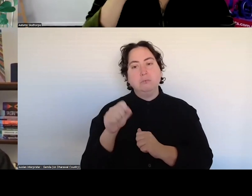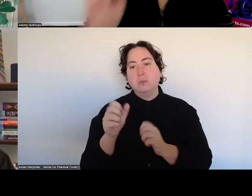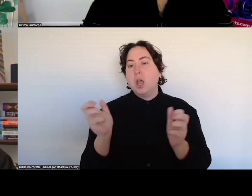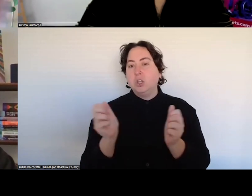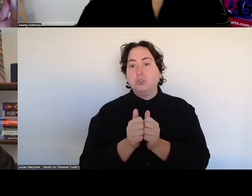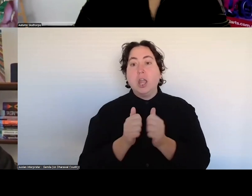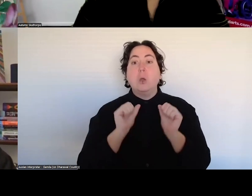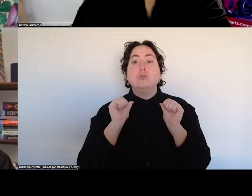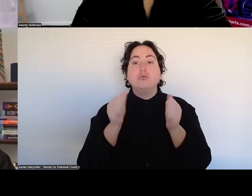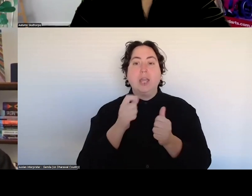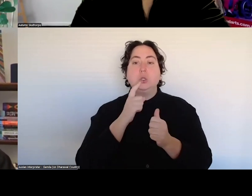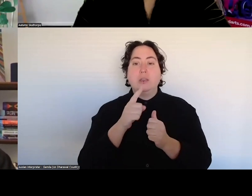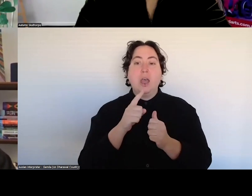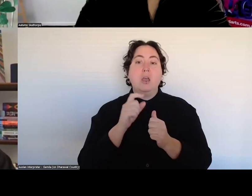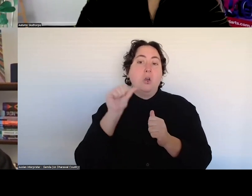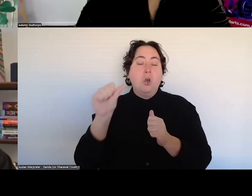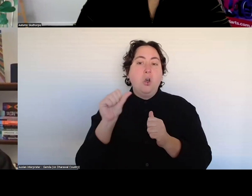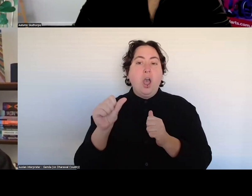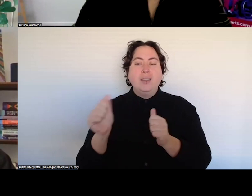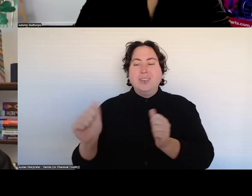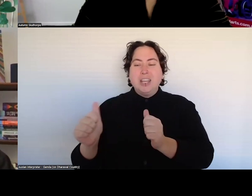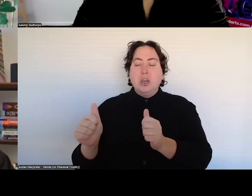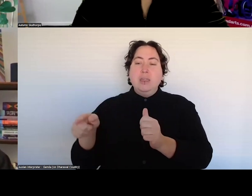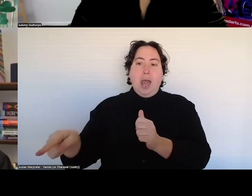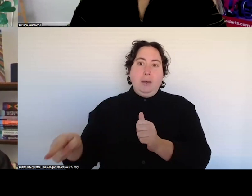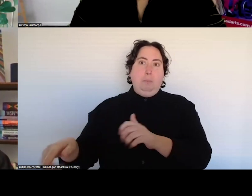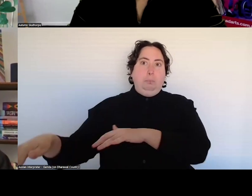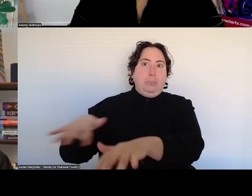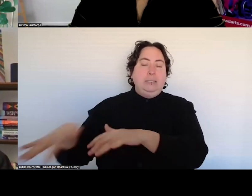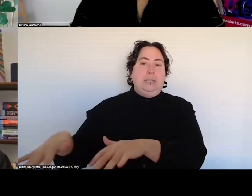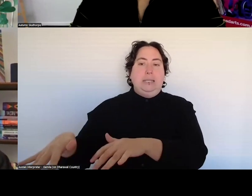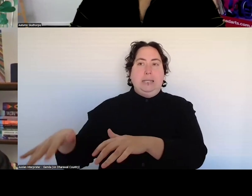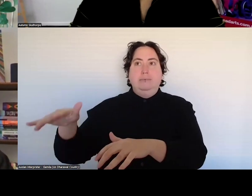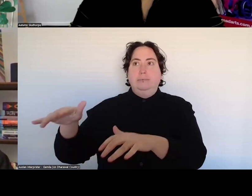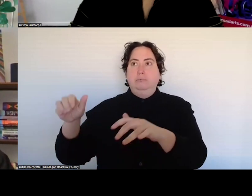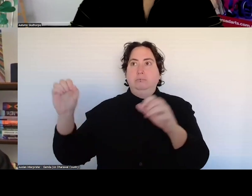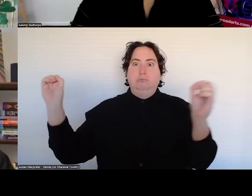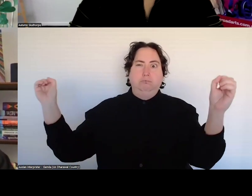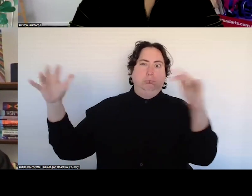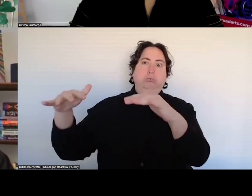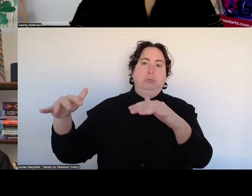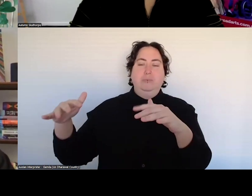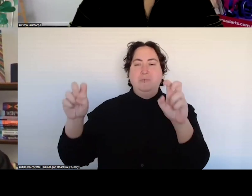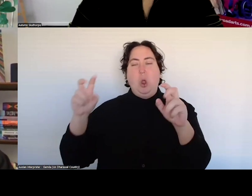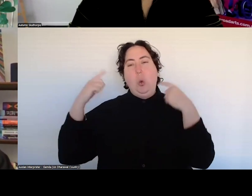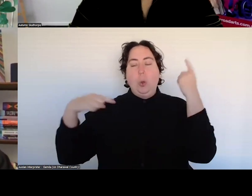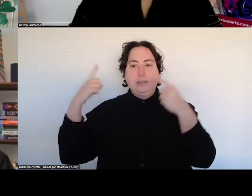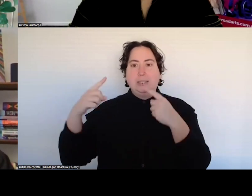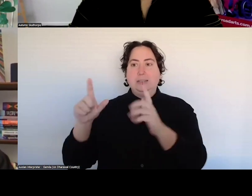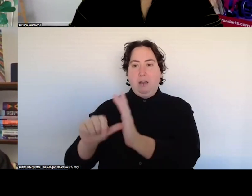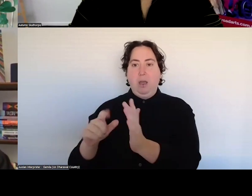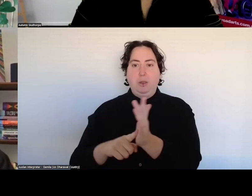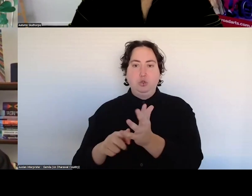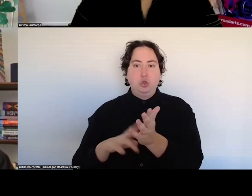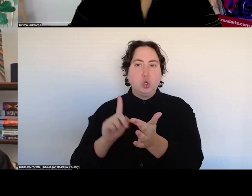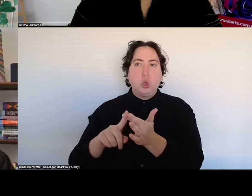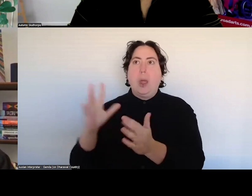great to say let's move it outside of that noisy period. One challenge, not challenge,